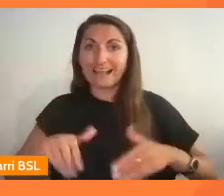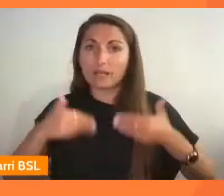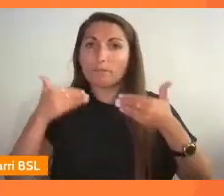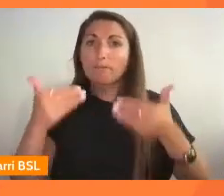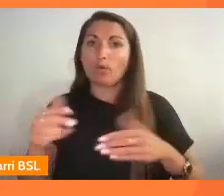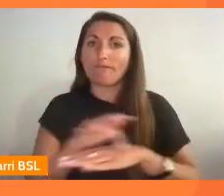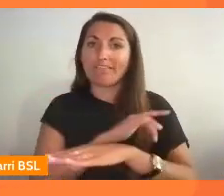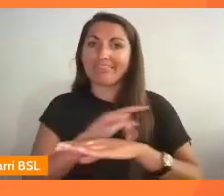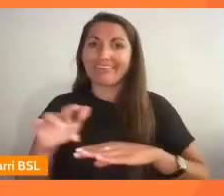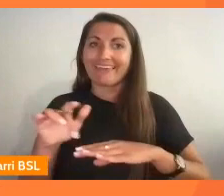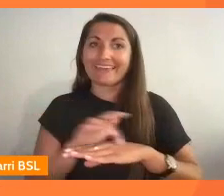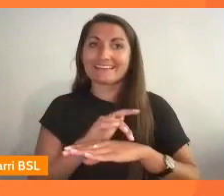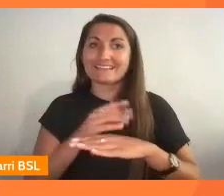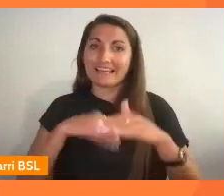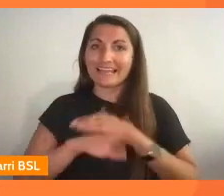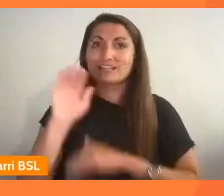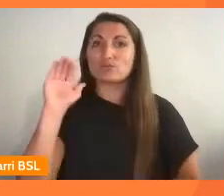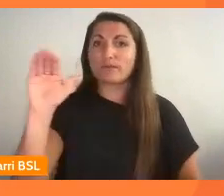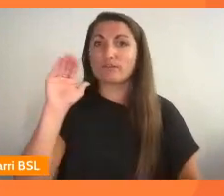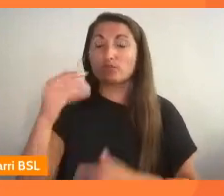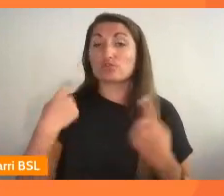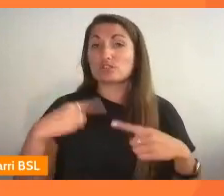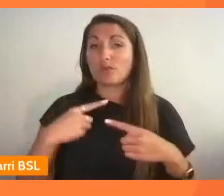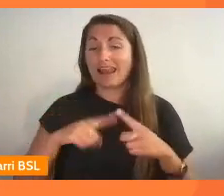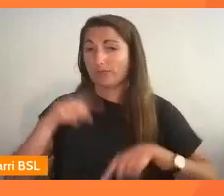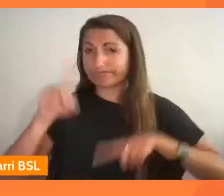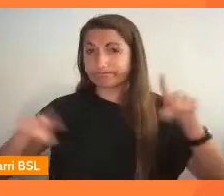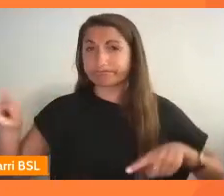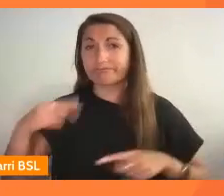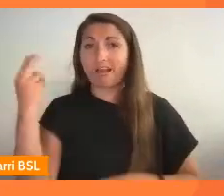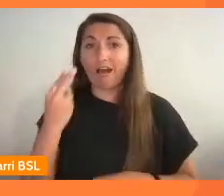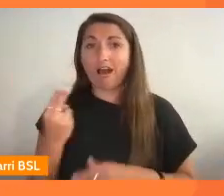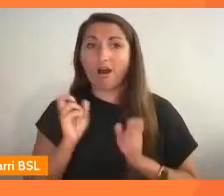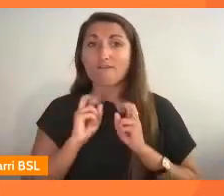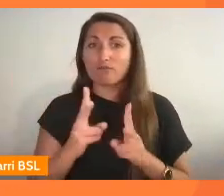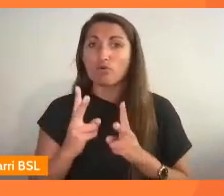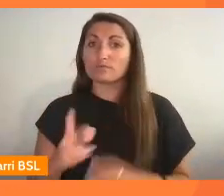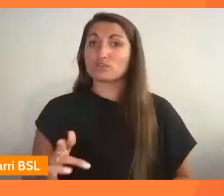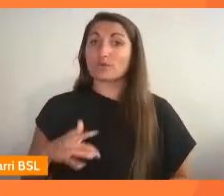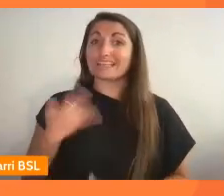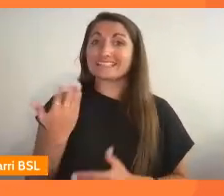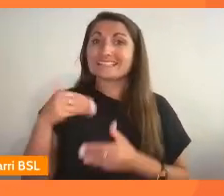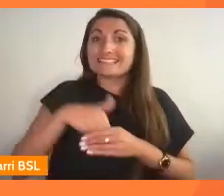that allows multiple art forms to exist in The Space at one time.